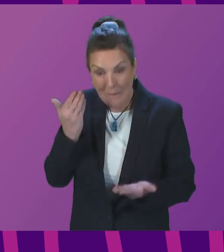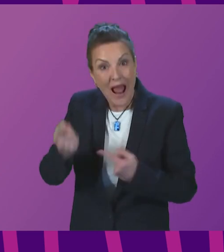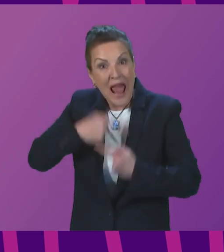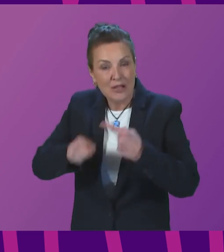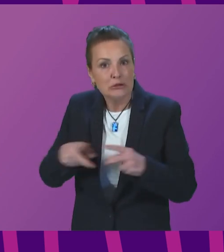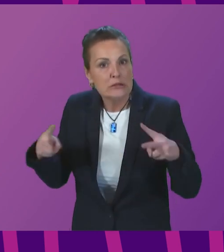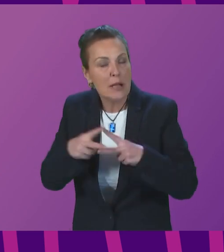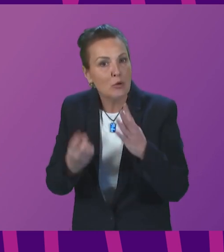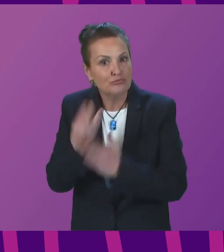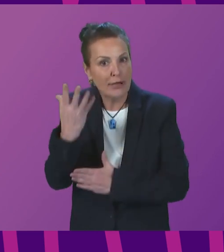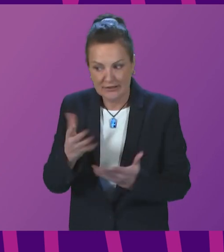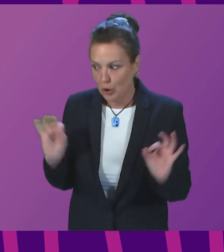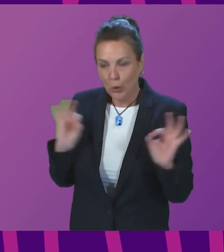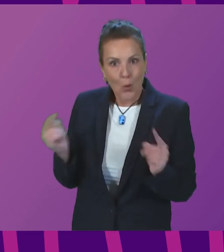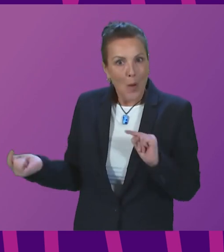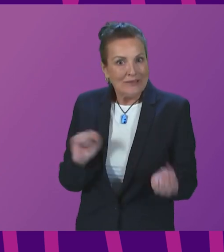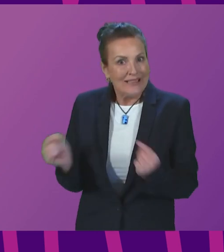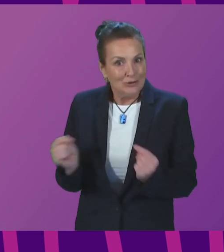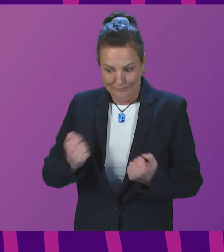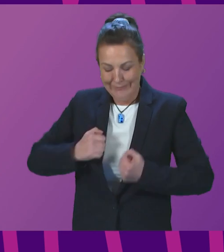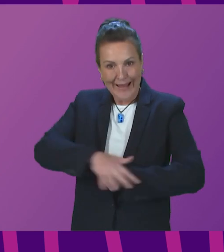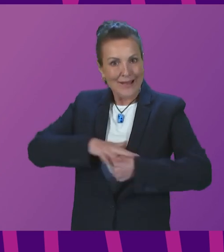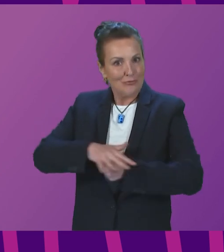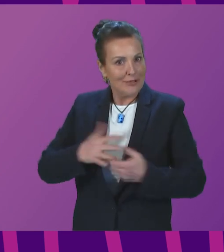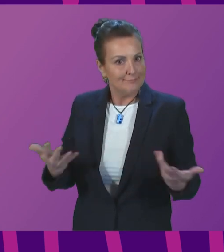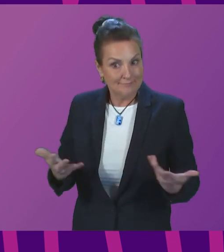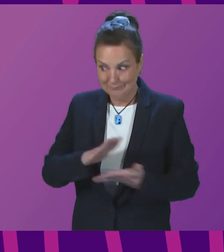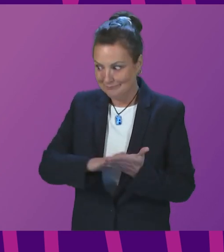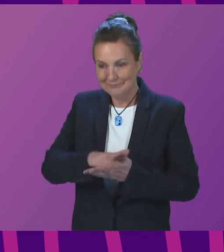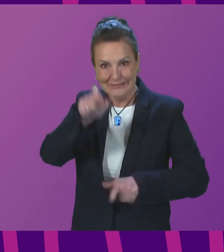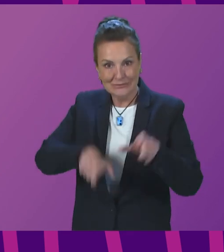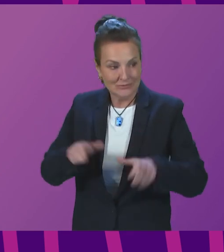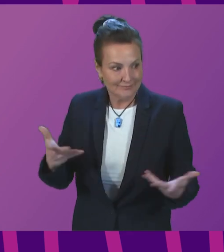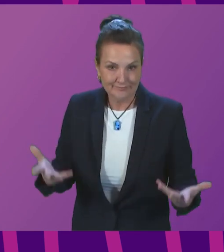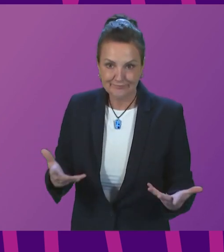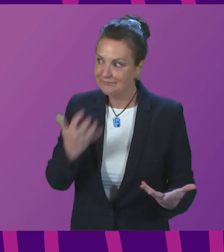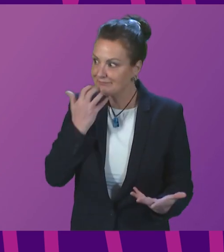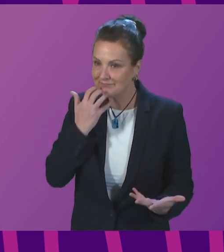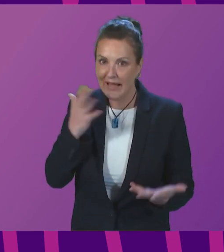There is little to no competition in my constituency, which leaves consumers without any choice of supplier.